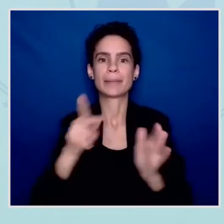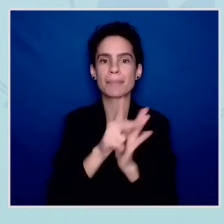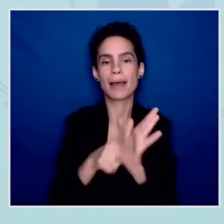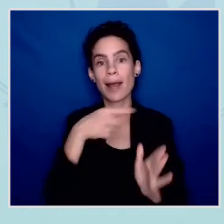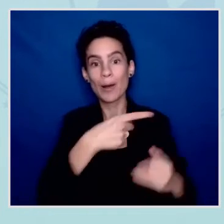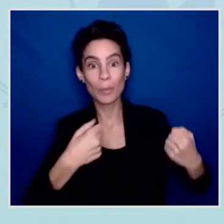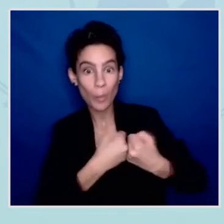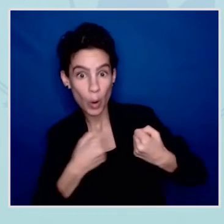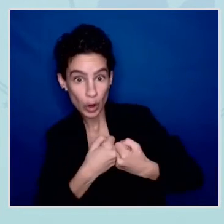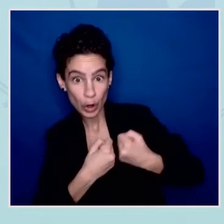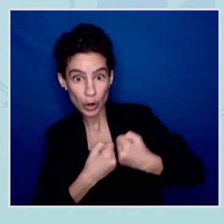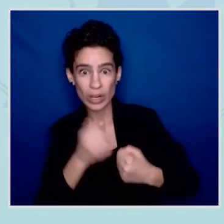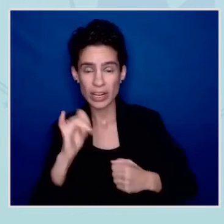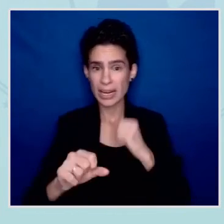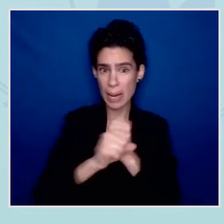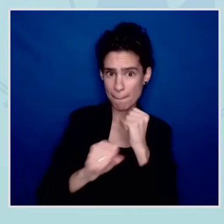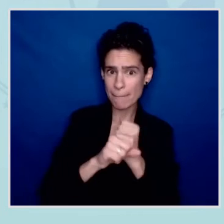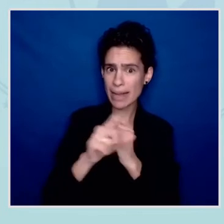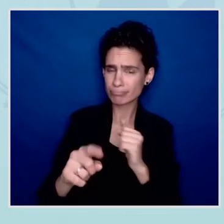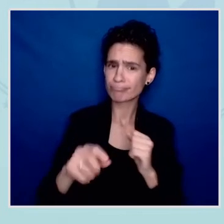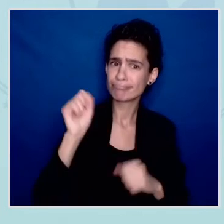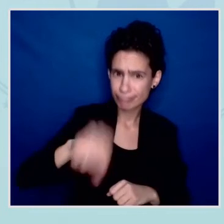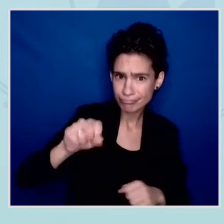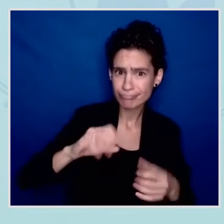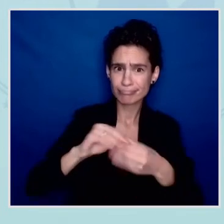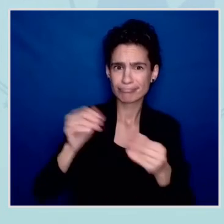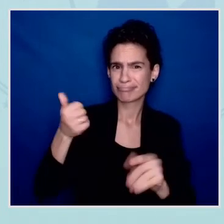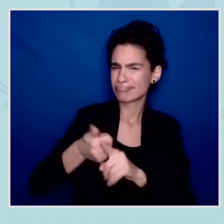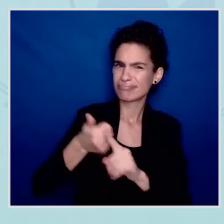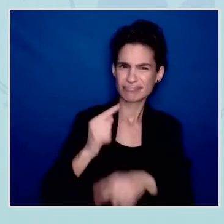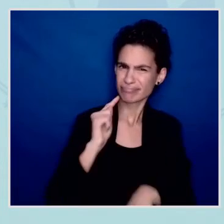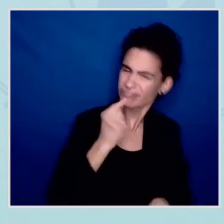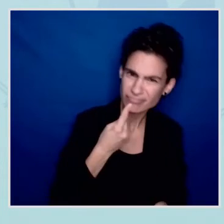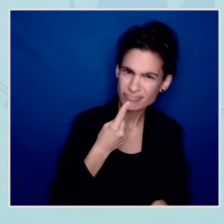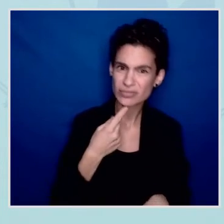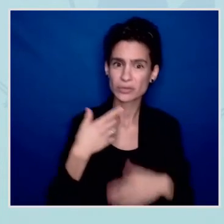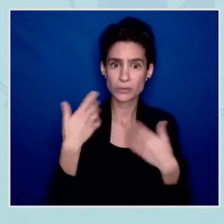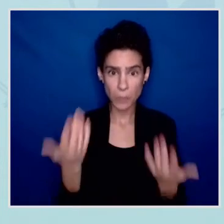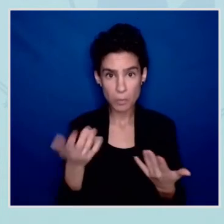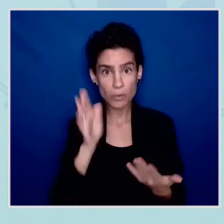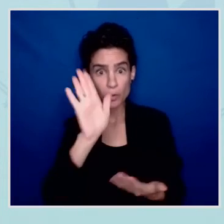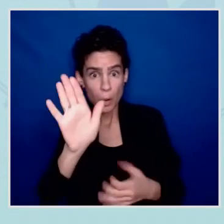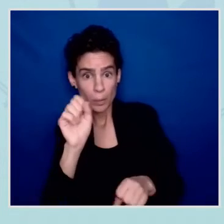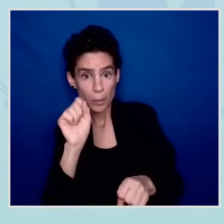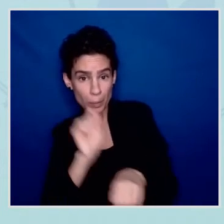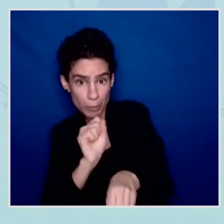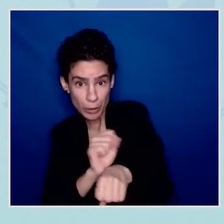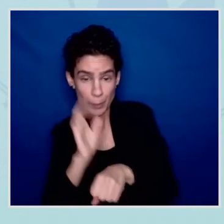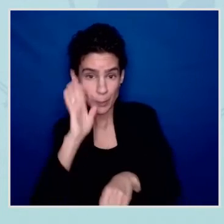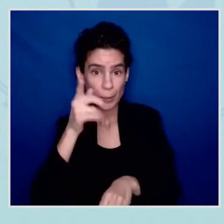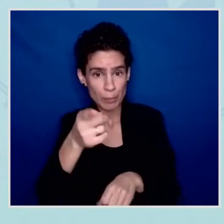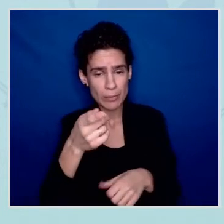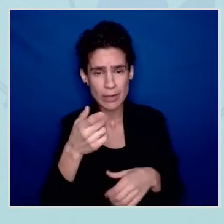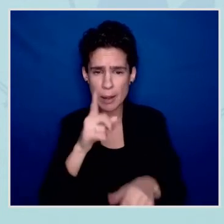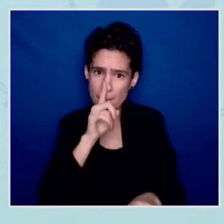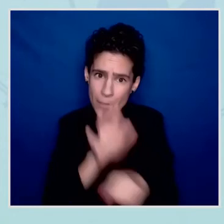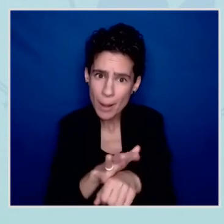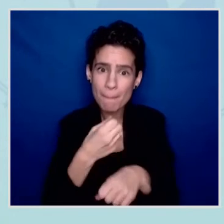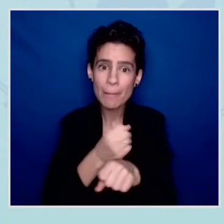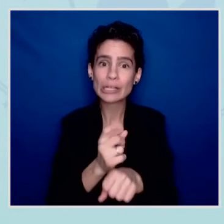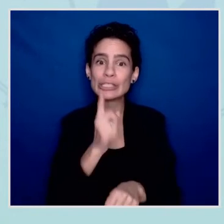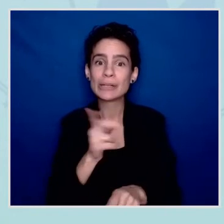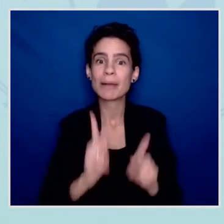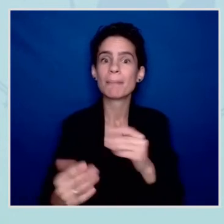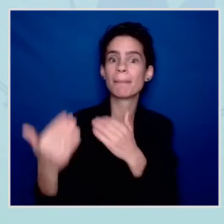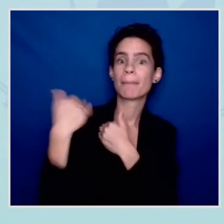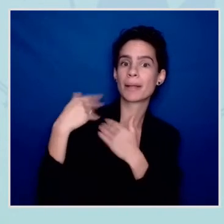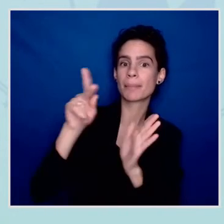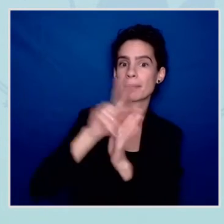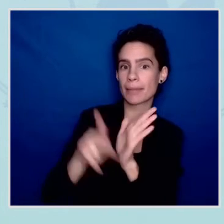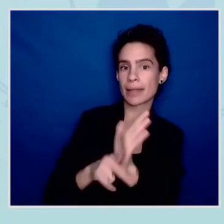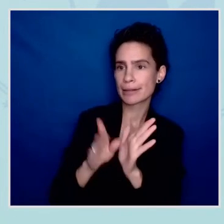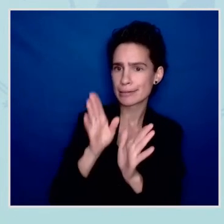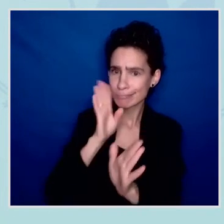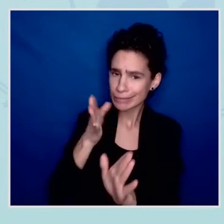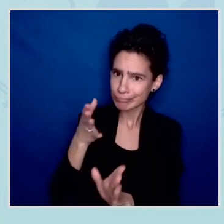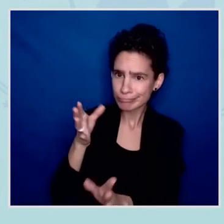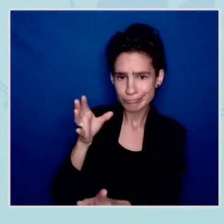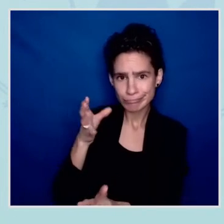UNDER THE TRUMP ADMINISTRATION